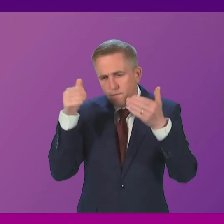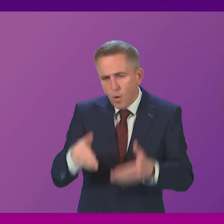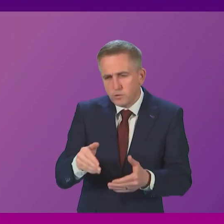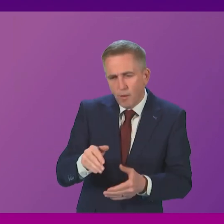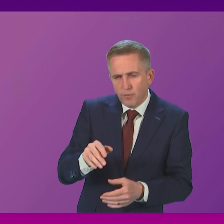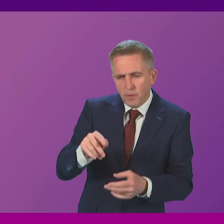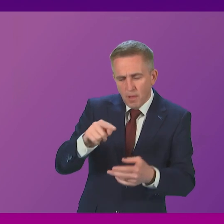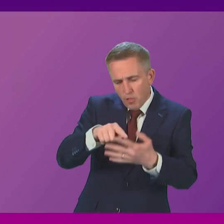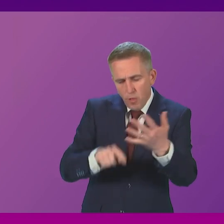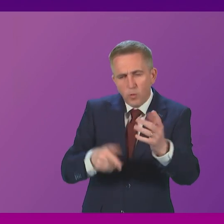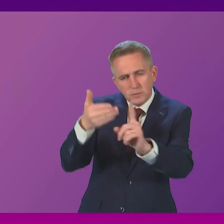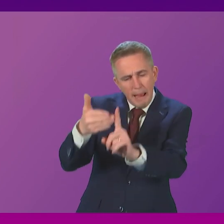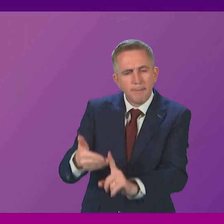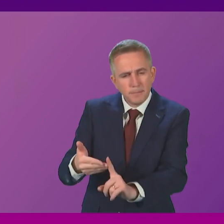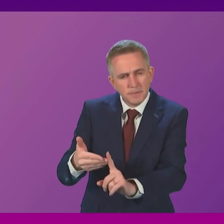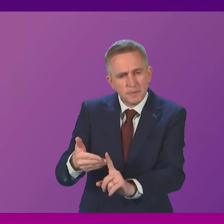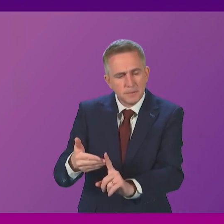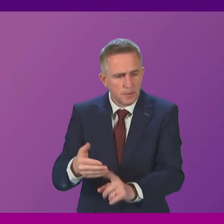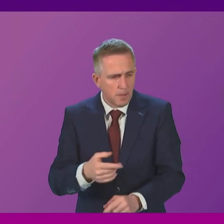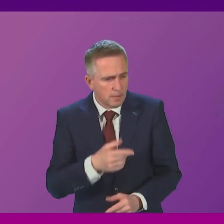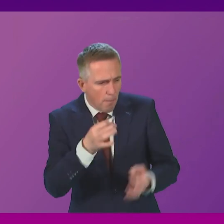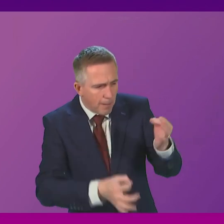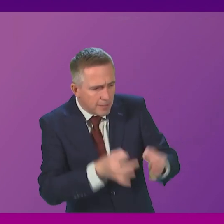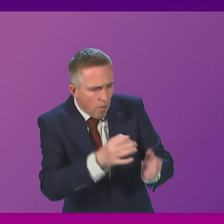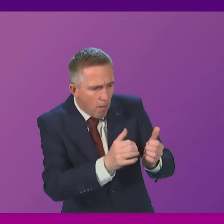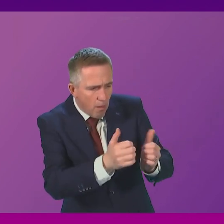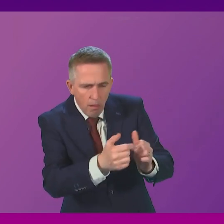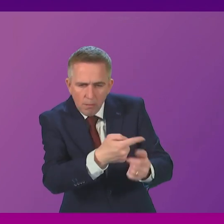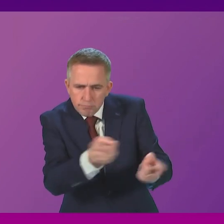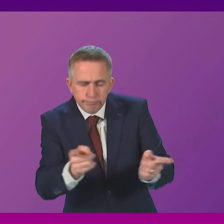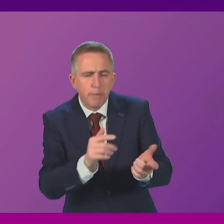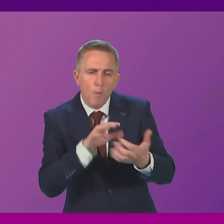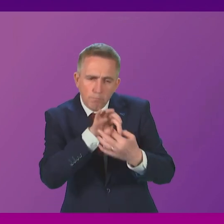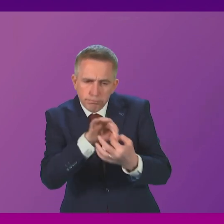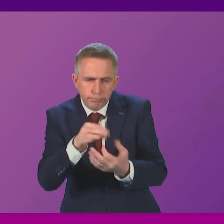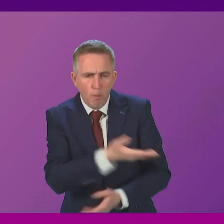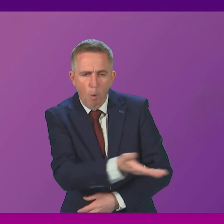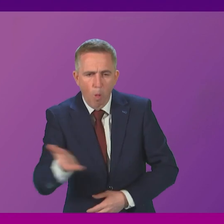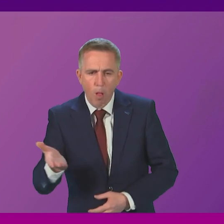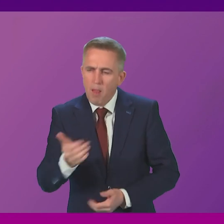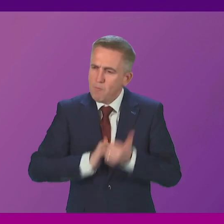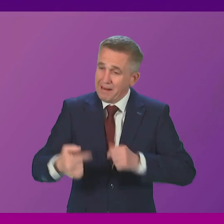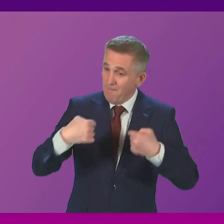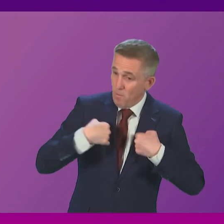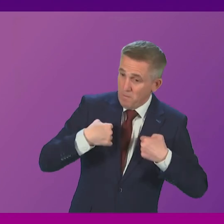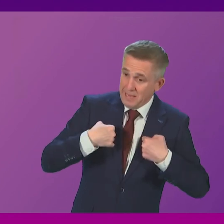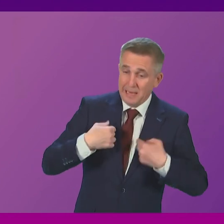to work with colleagues from all parties in doing so. This is a proud day for me and a proud day for my family.